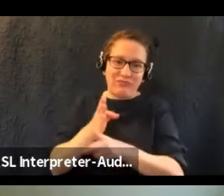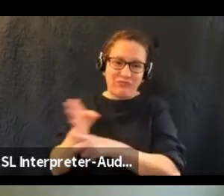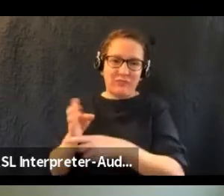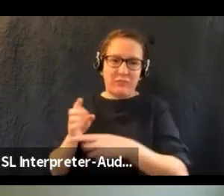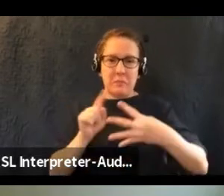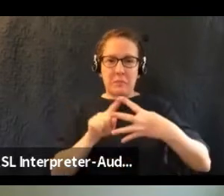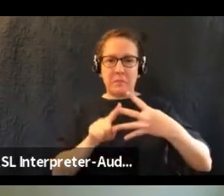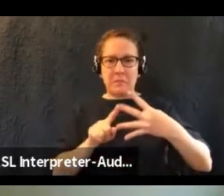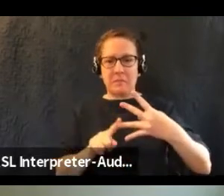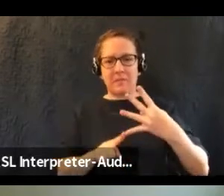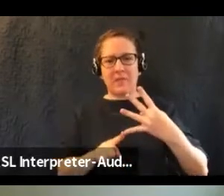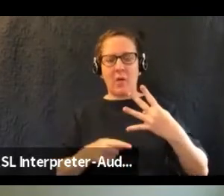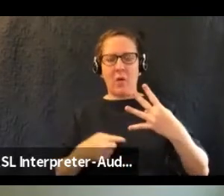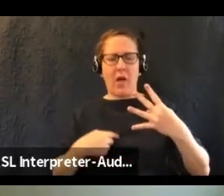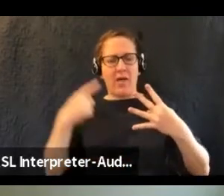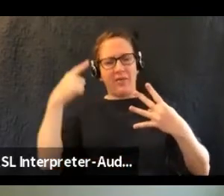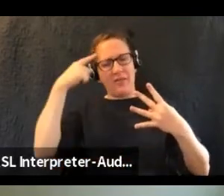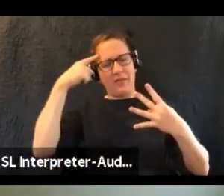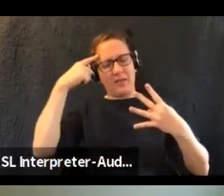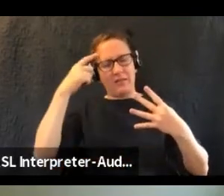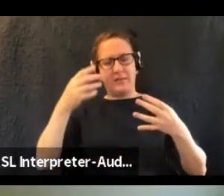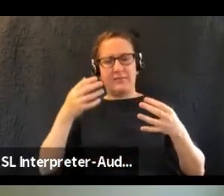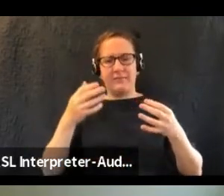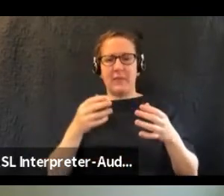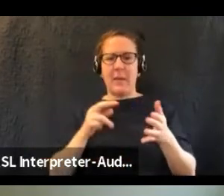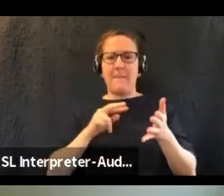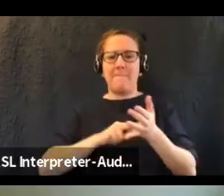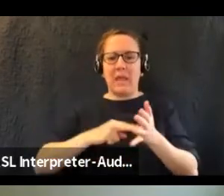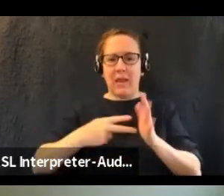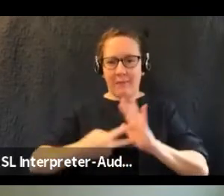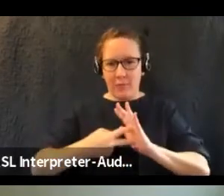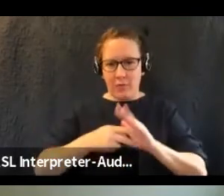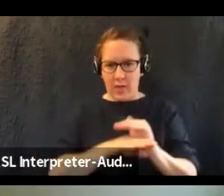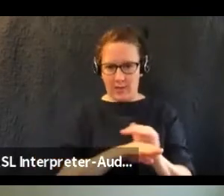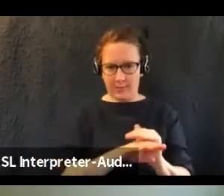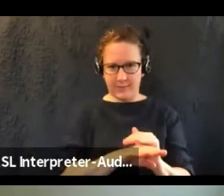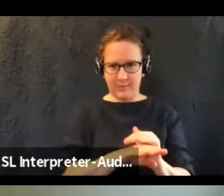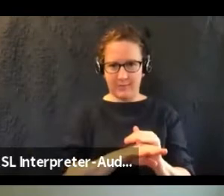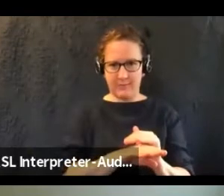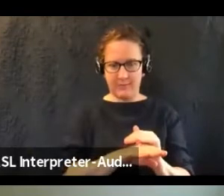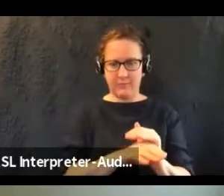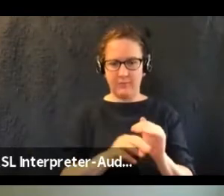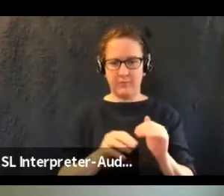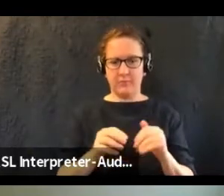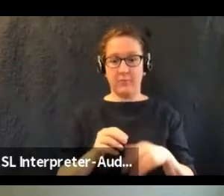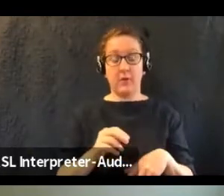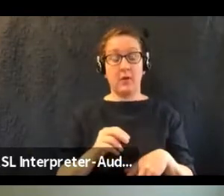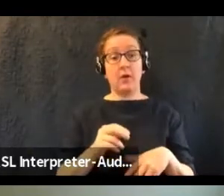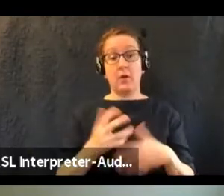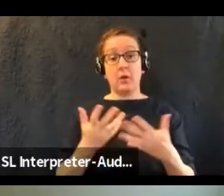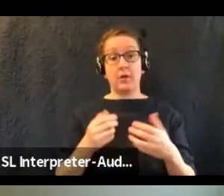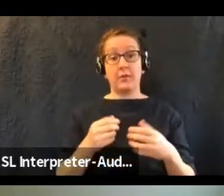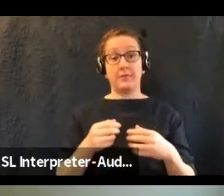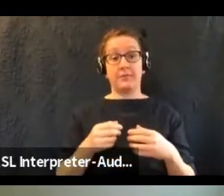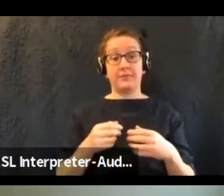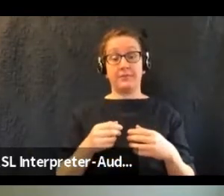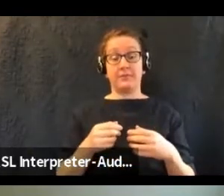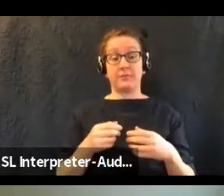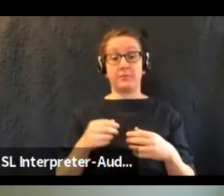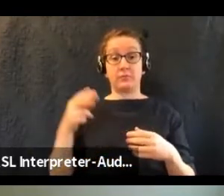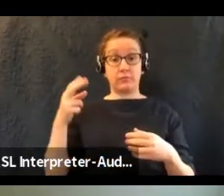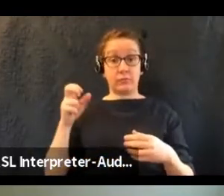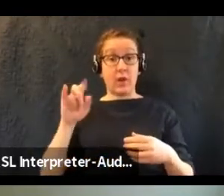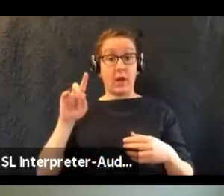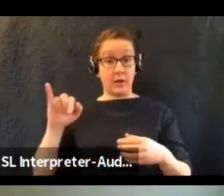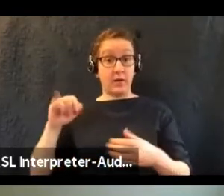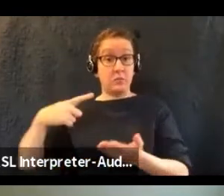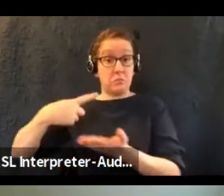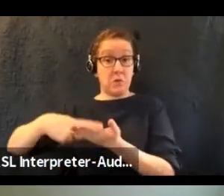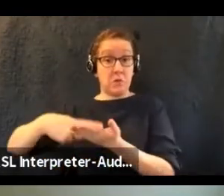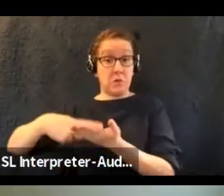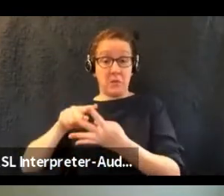about as meaningful access, so we've talked about, Heidi has talked about them briefly.